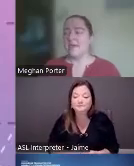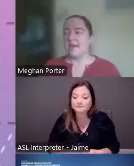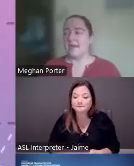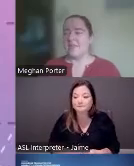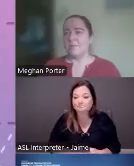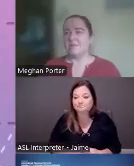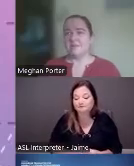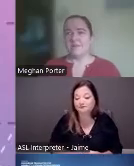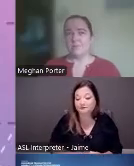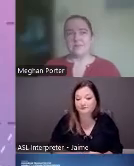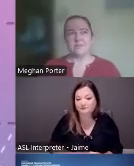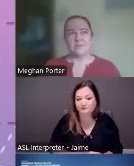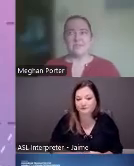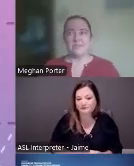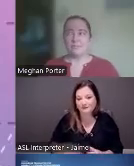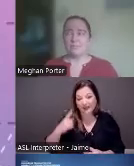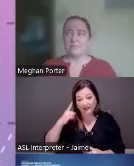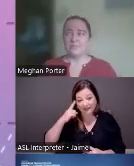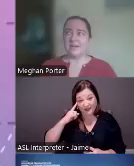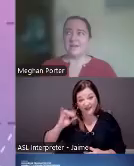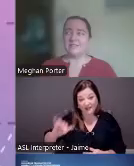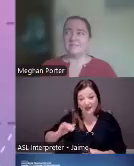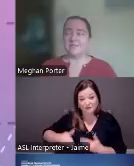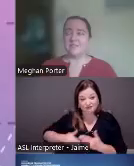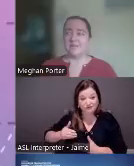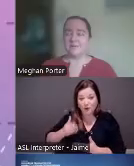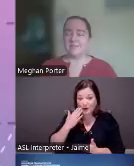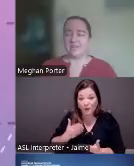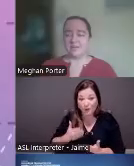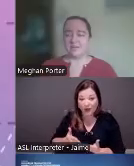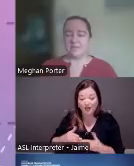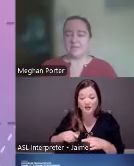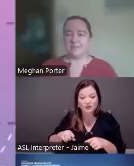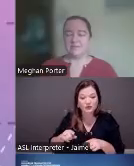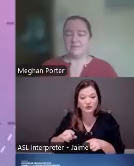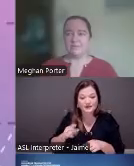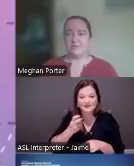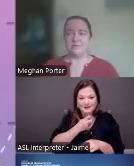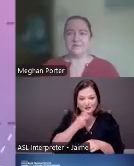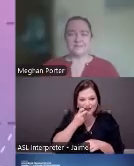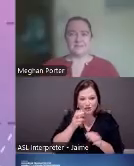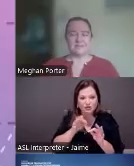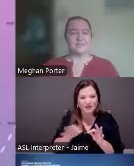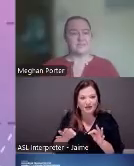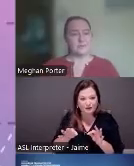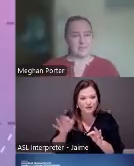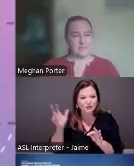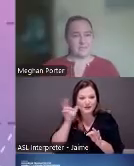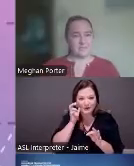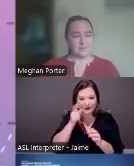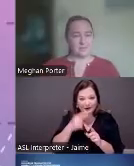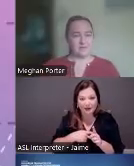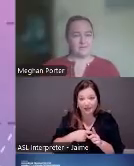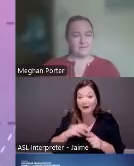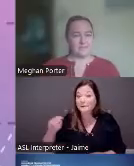I think it went really well. So during Speech Language Hearing Month, which was also May, which was when we were focusing